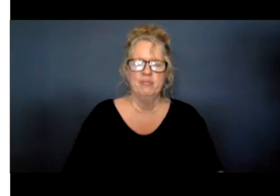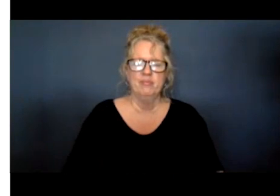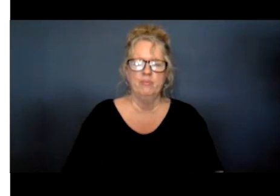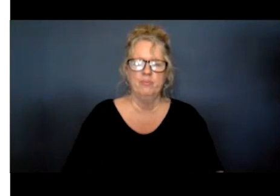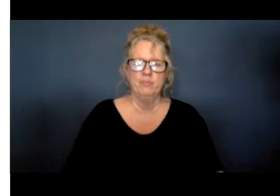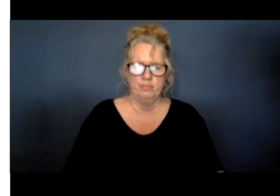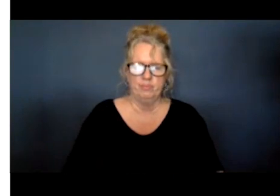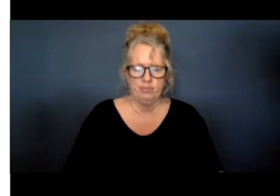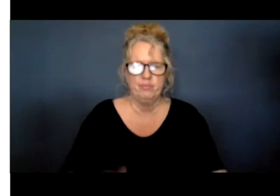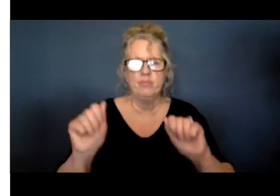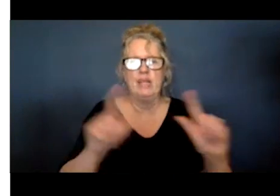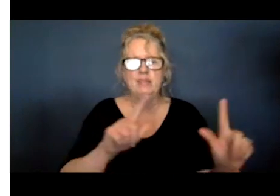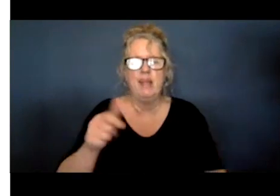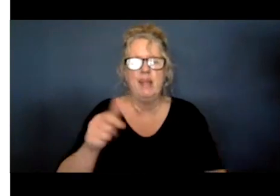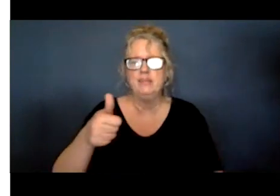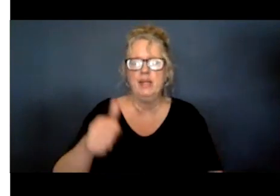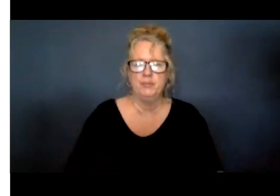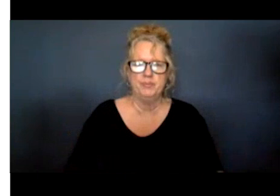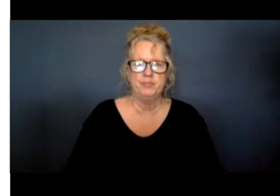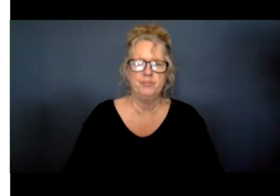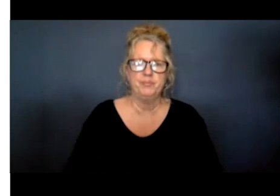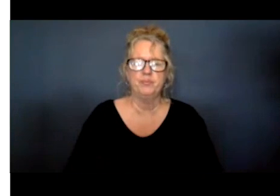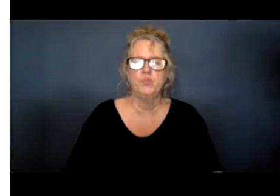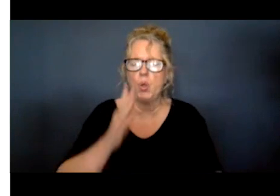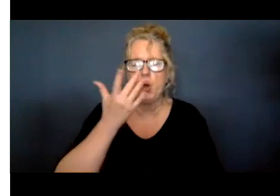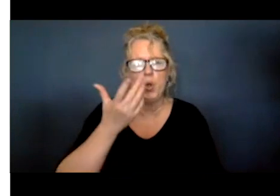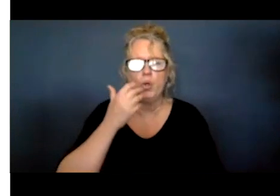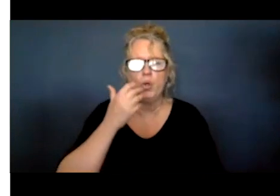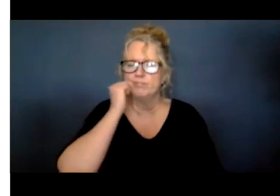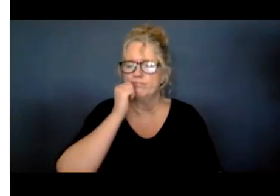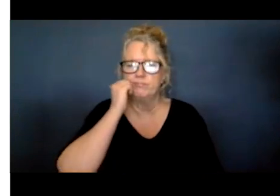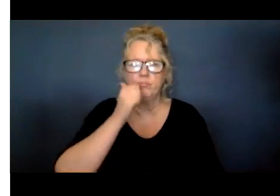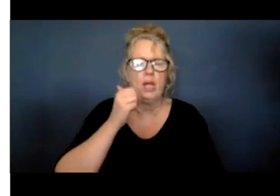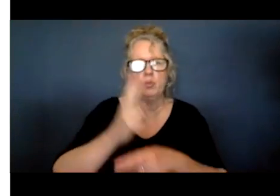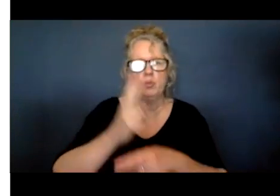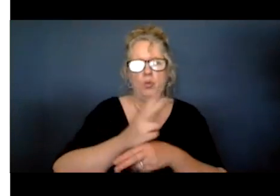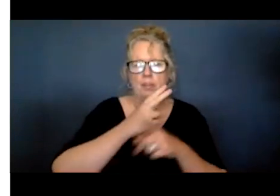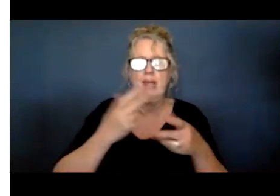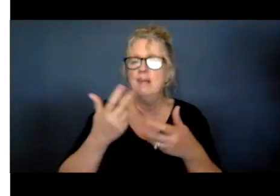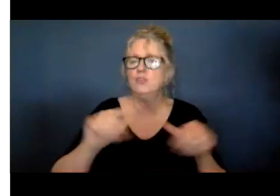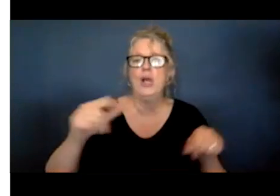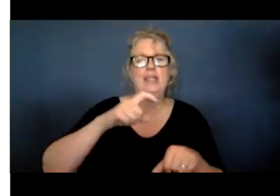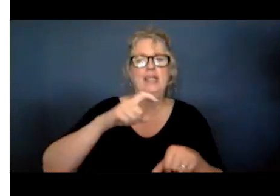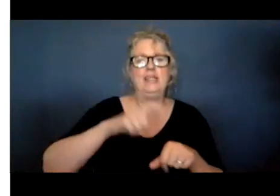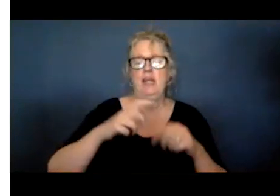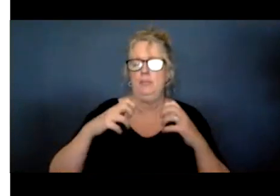Slide 10, Practical Application. Any time we’re implementing or considering